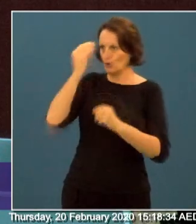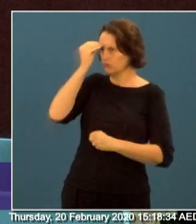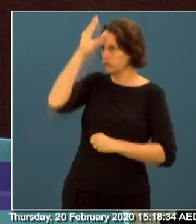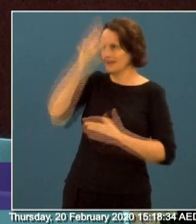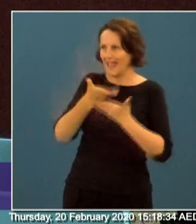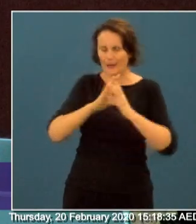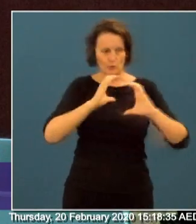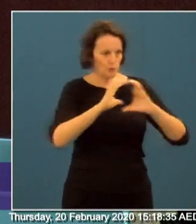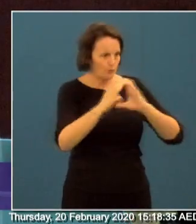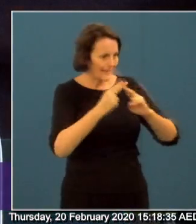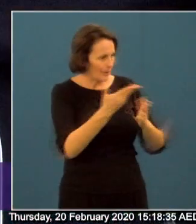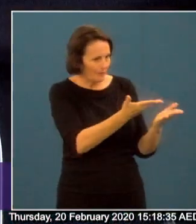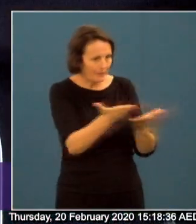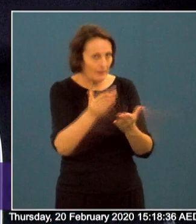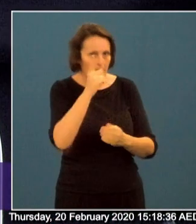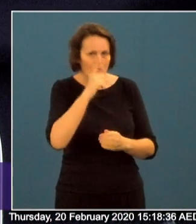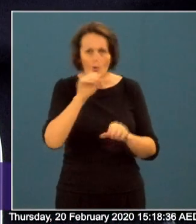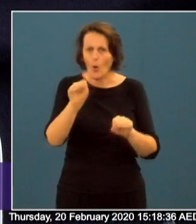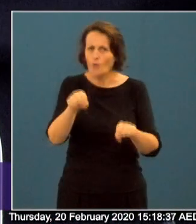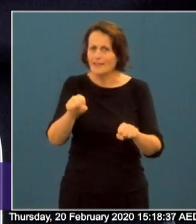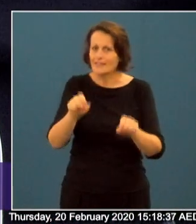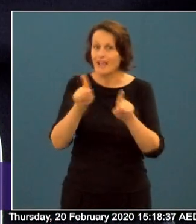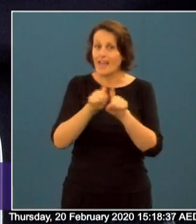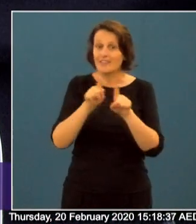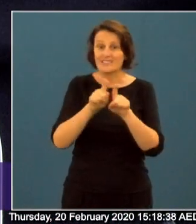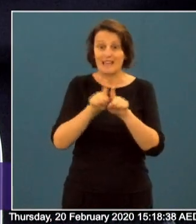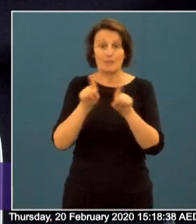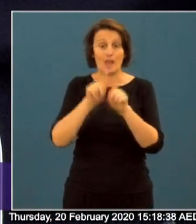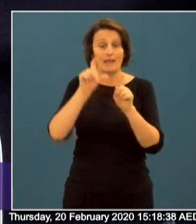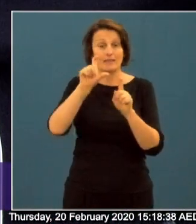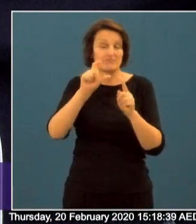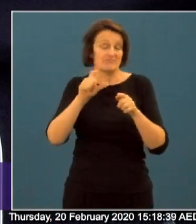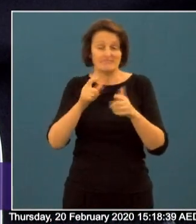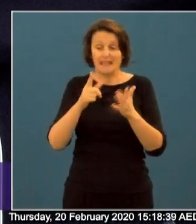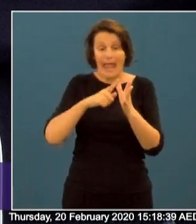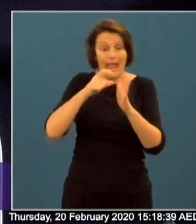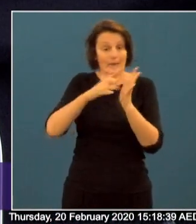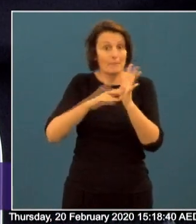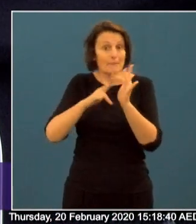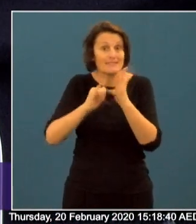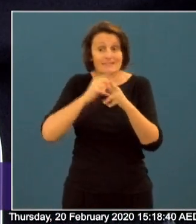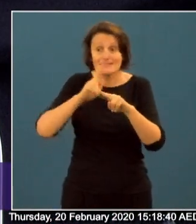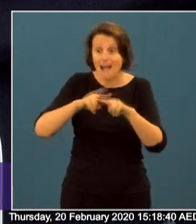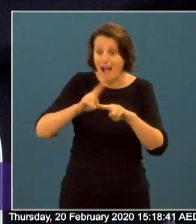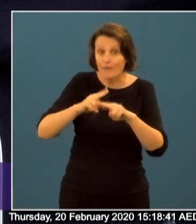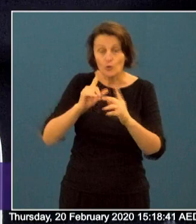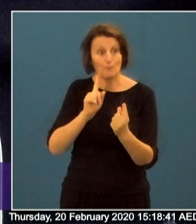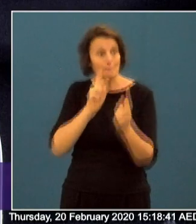And I would even extend that to the secretarial and clerical staff in health care services, as well. As referred to in that Essentials document.